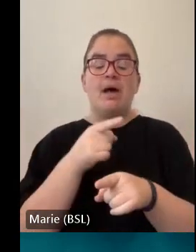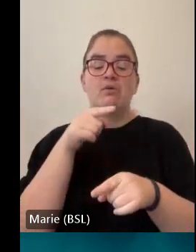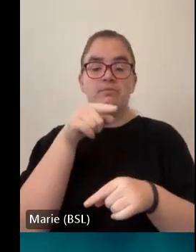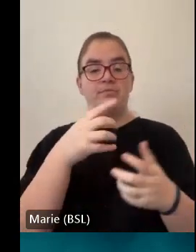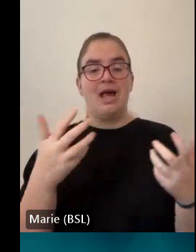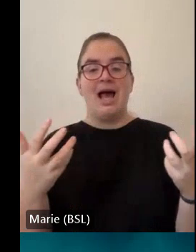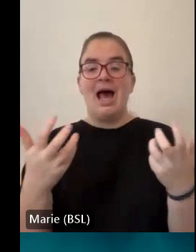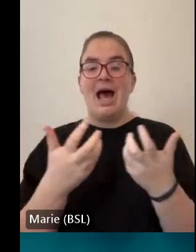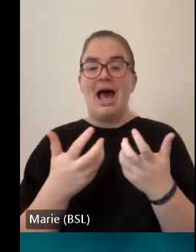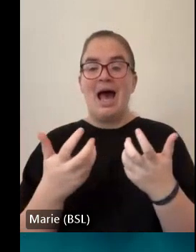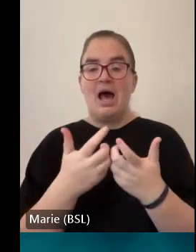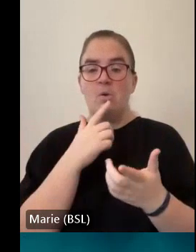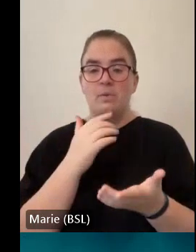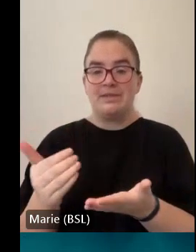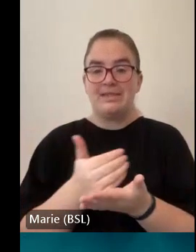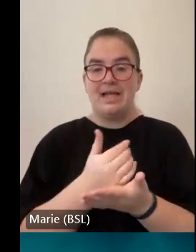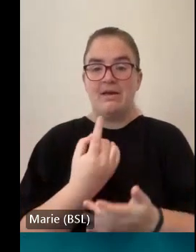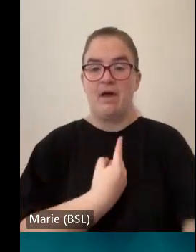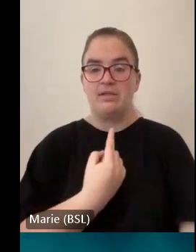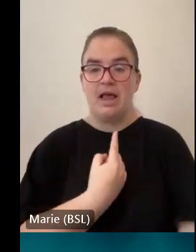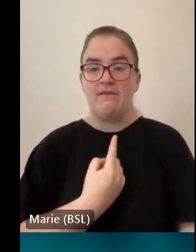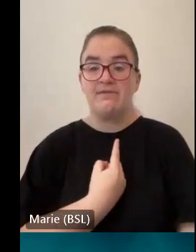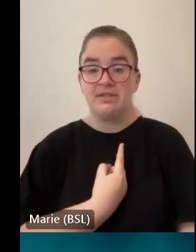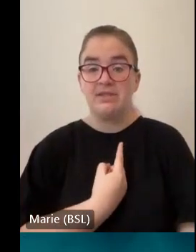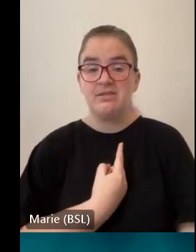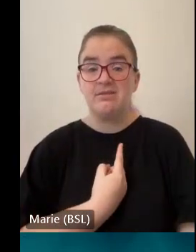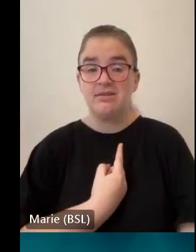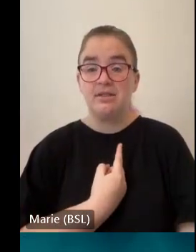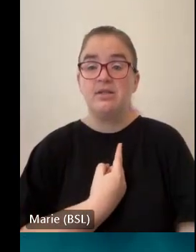really is just to talk about how we can stay safe and